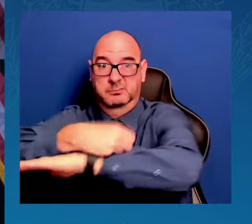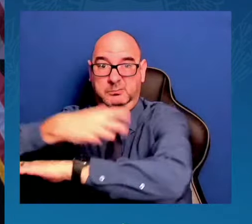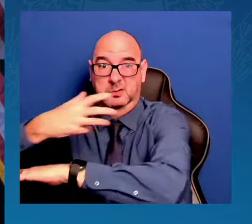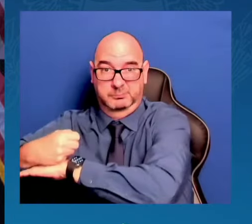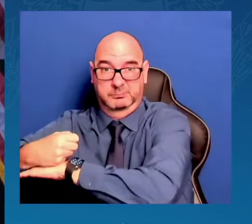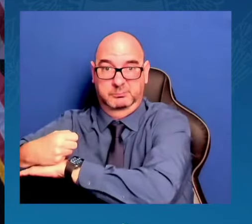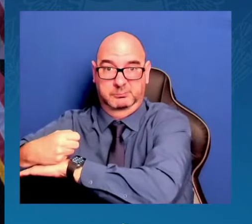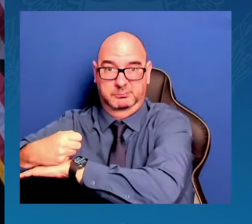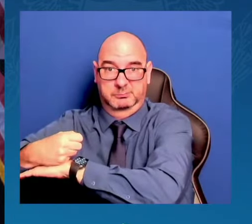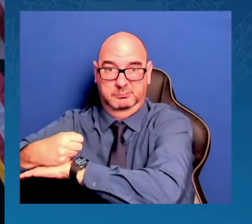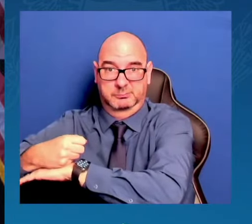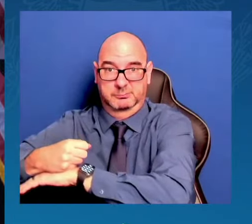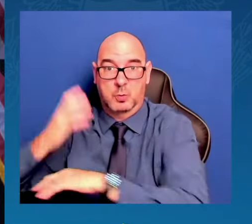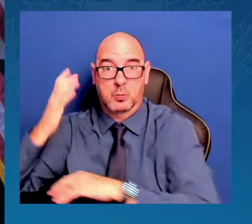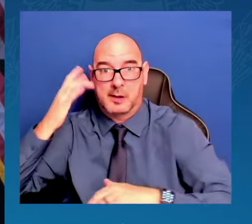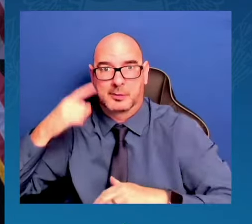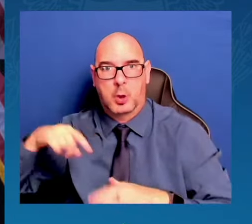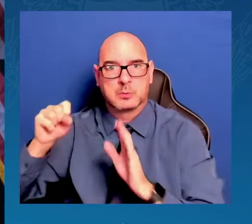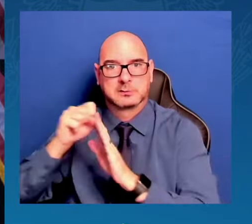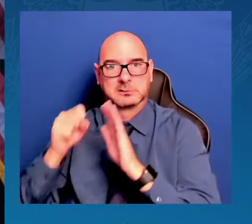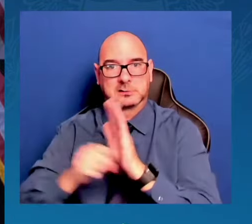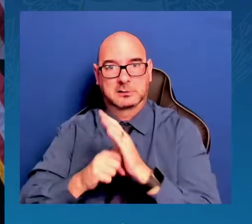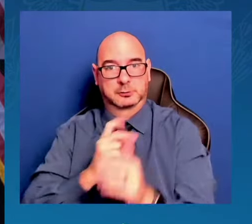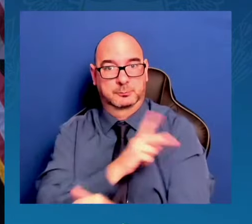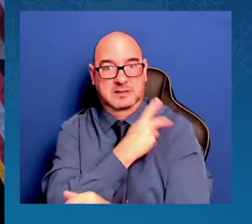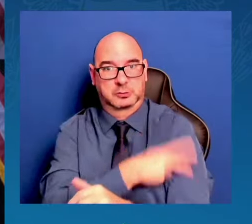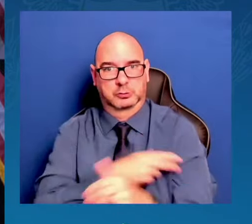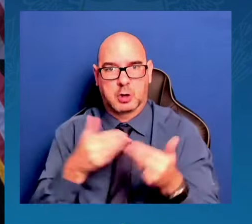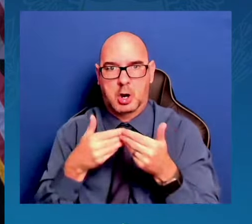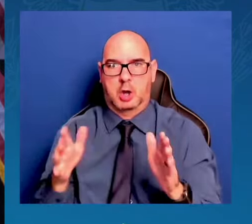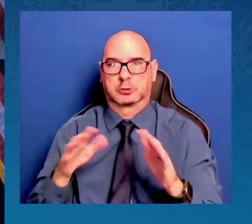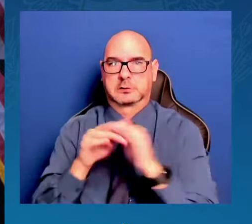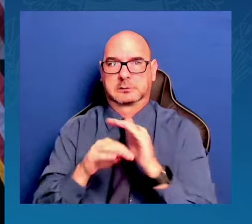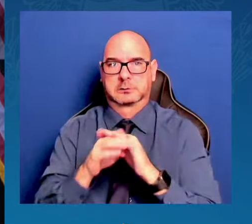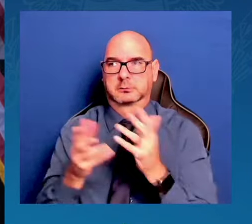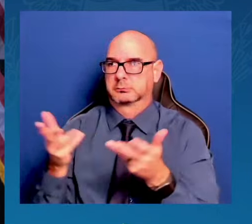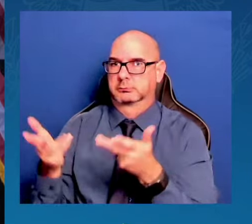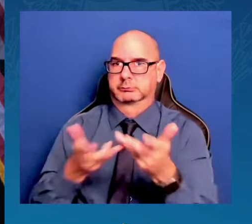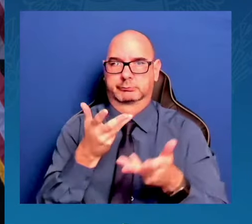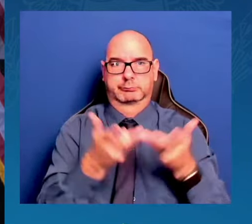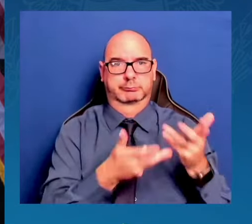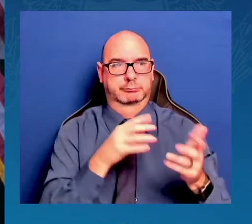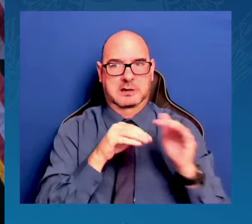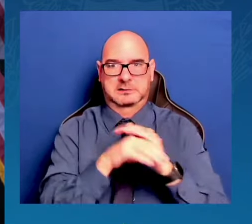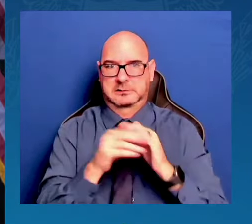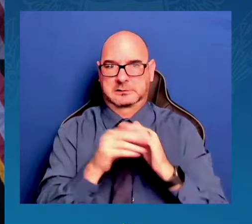patients have lost access to other basic care such as routine check-ups,